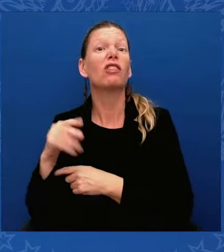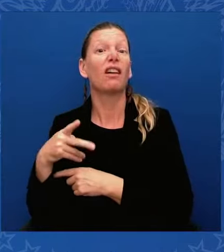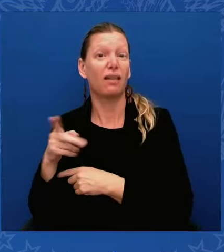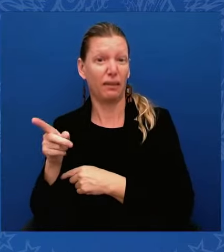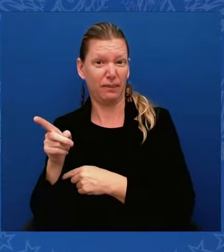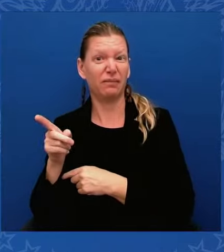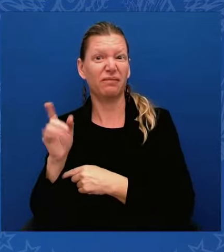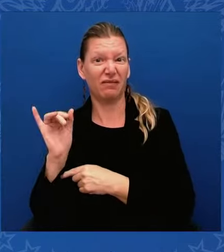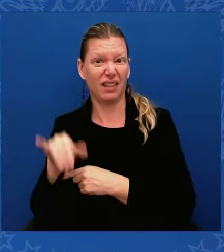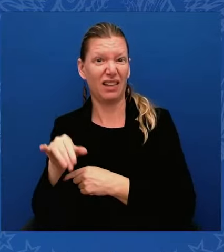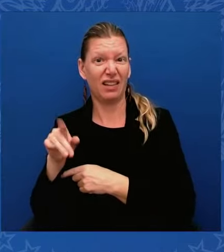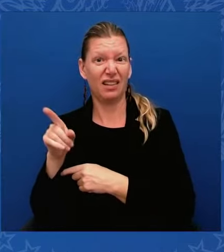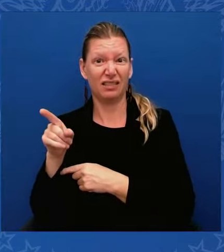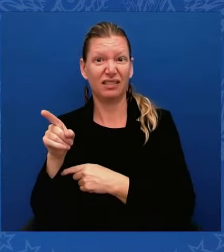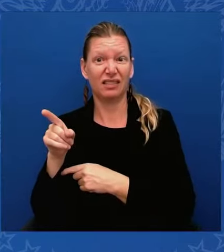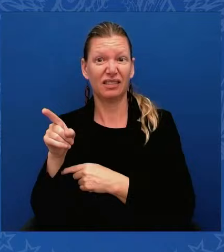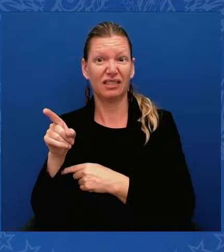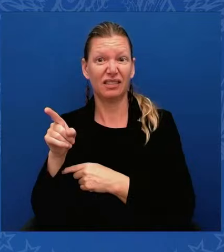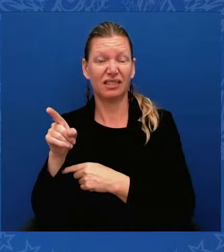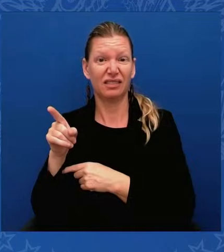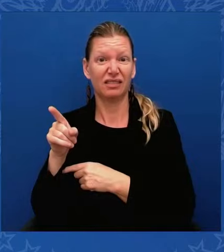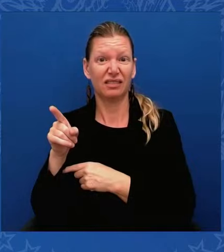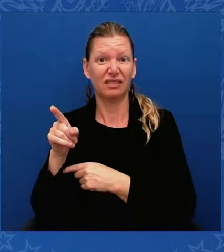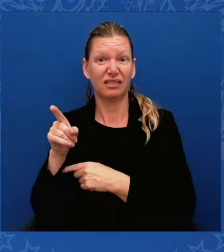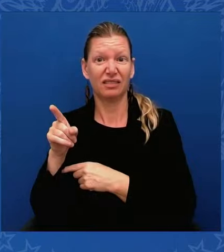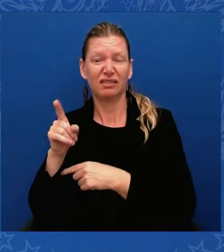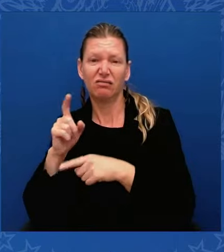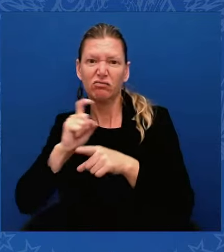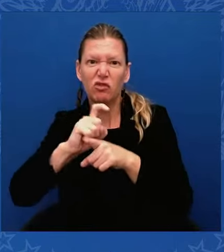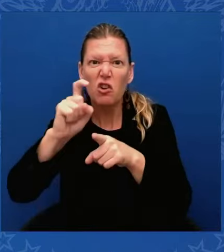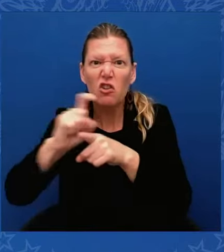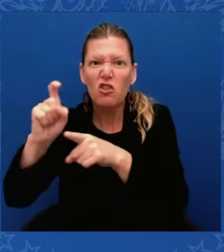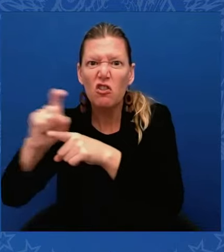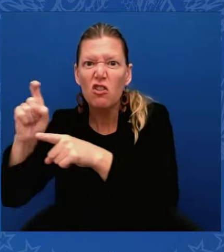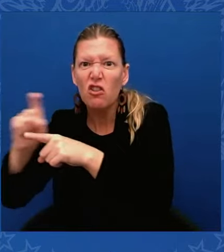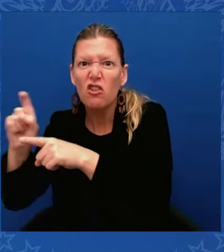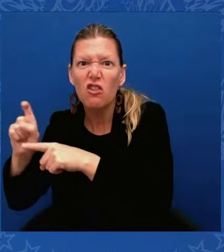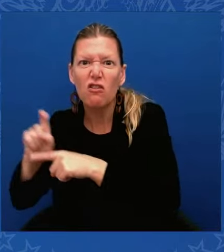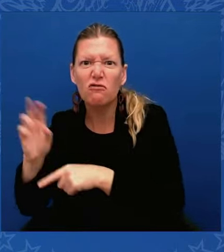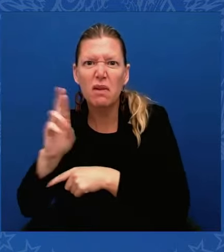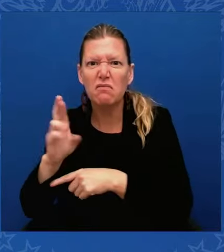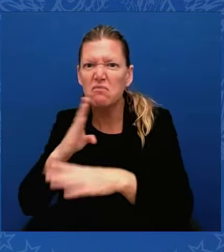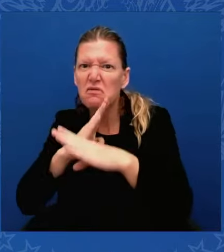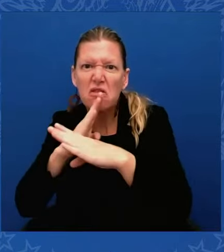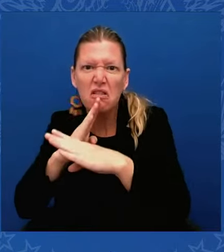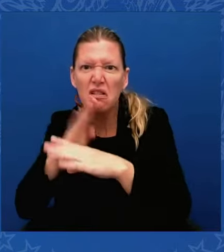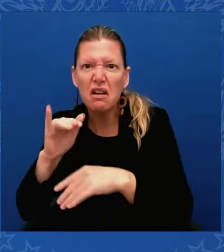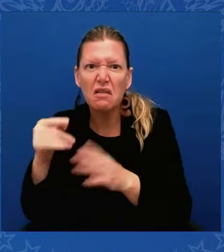and said it'd be a win for Biden, the loser for him. So they have to make sure you don't allow it to get to a vote.